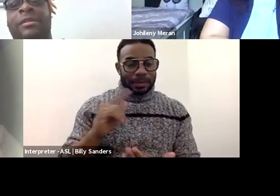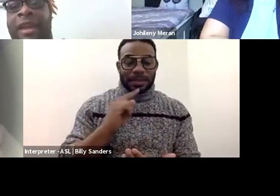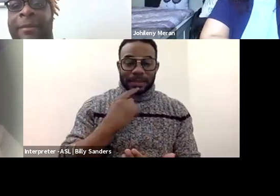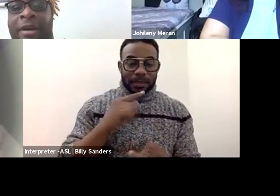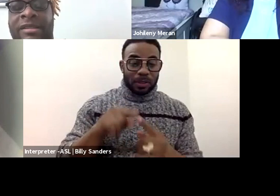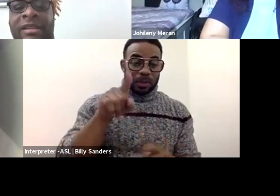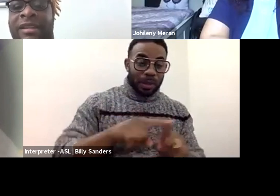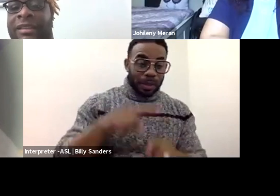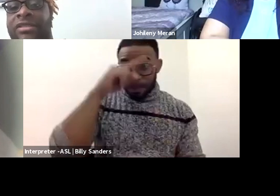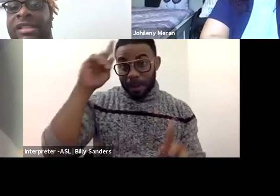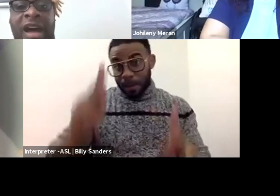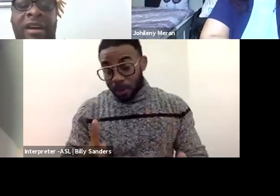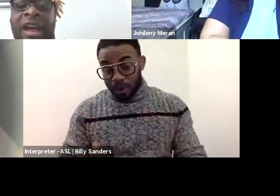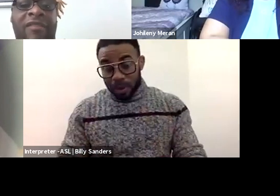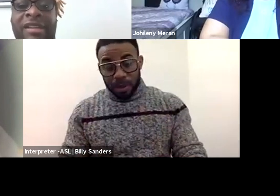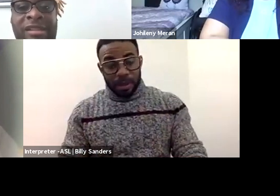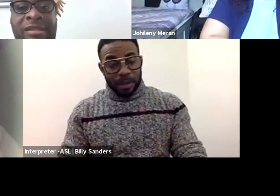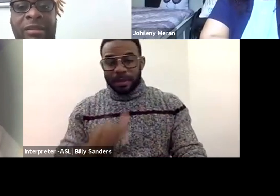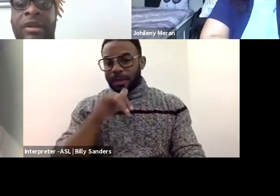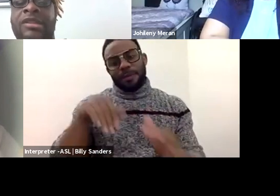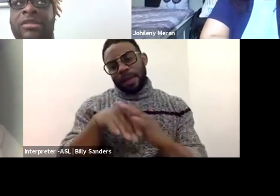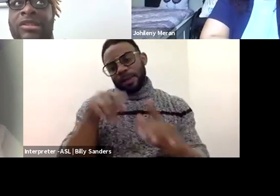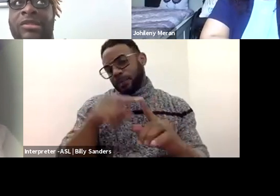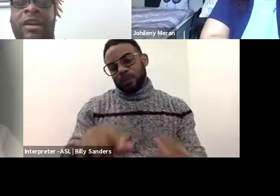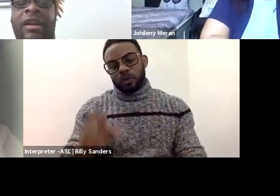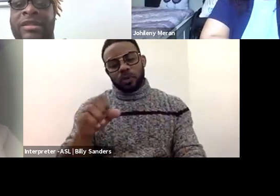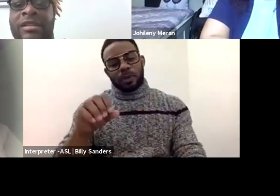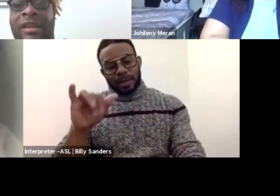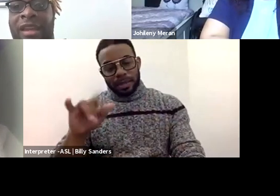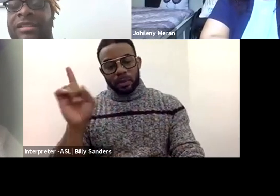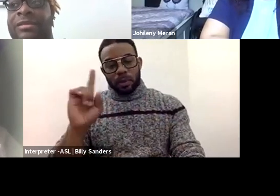a Black person that they will not have access to. This is where it comes in again, with